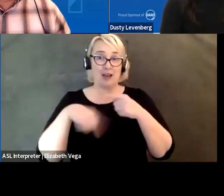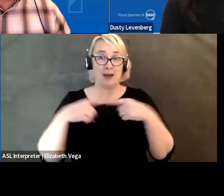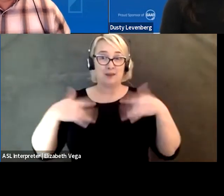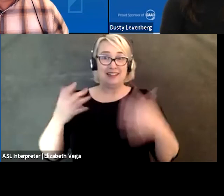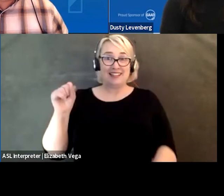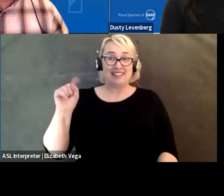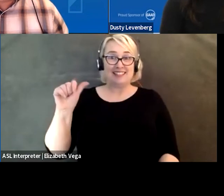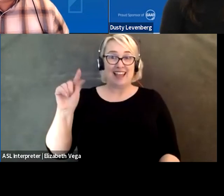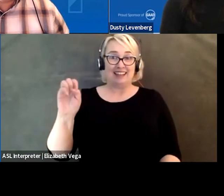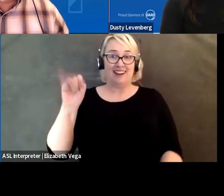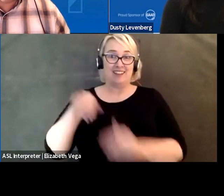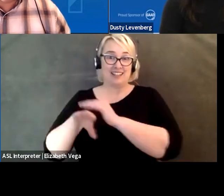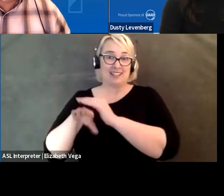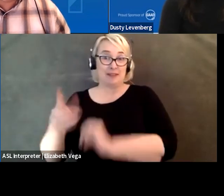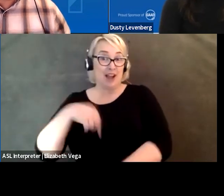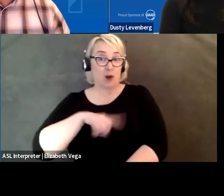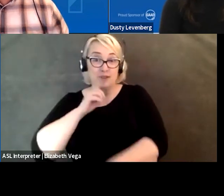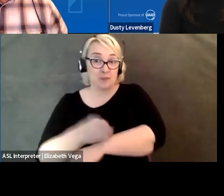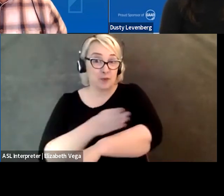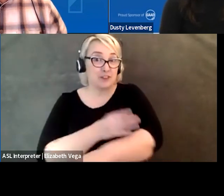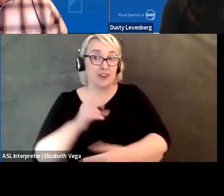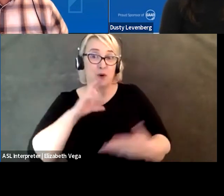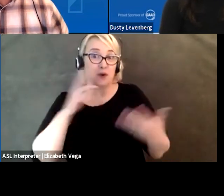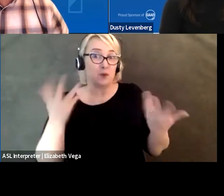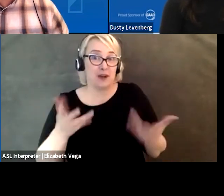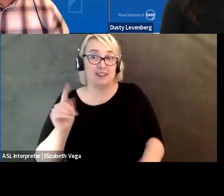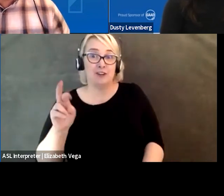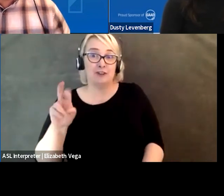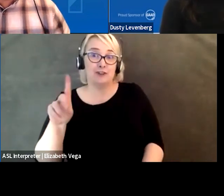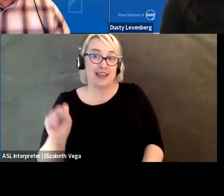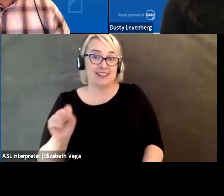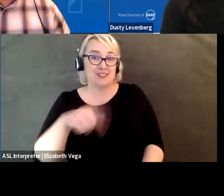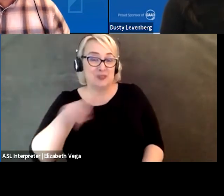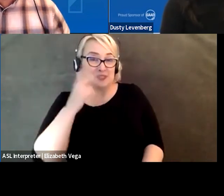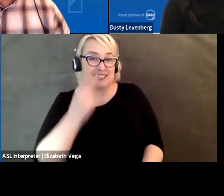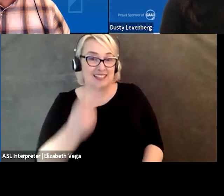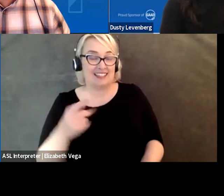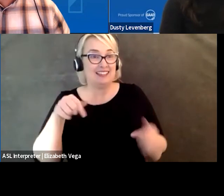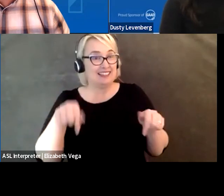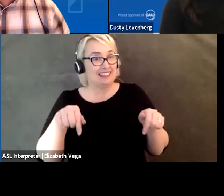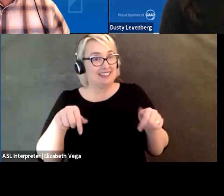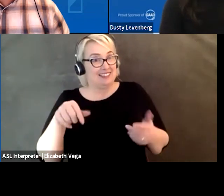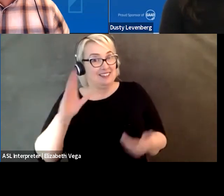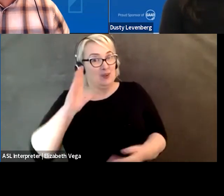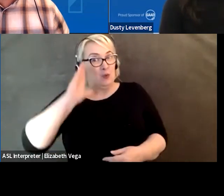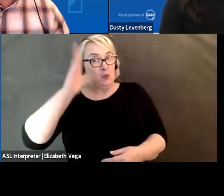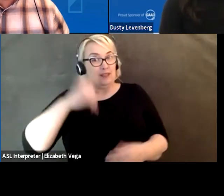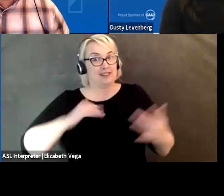Are we getting better? What are the trend lines that you see? Is this going to reach the wider audience?